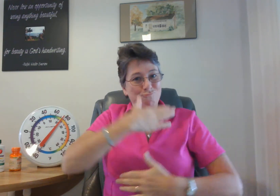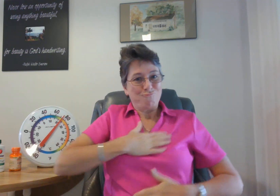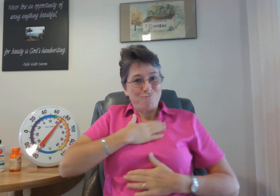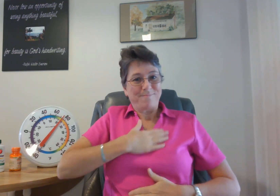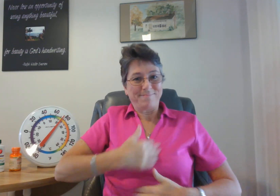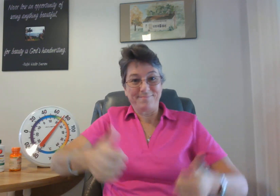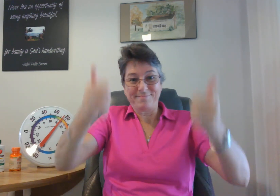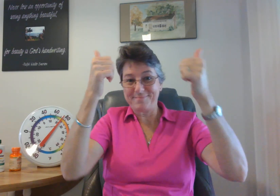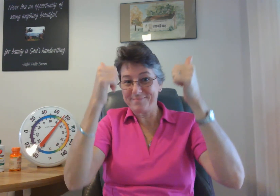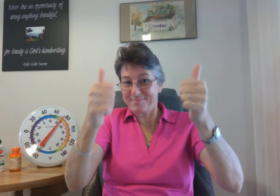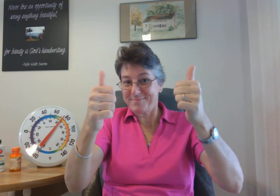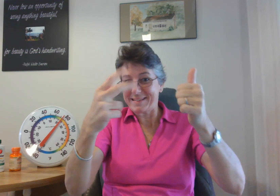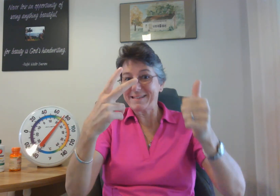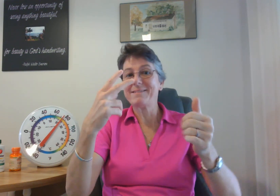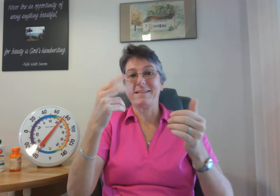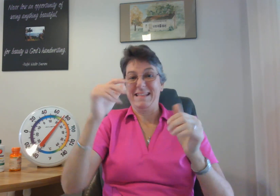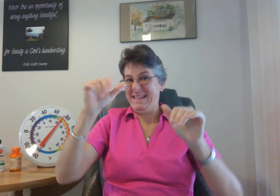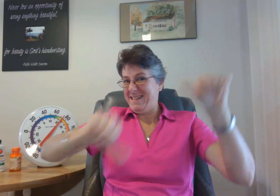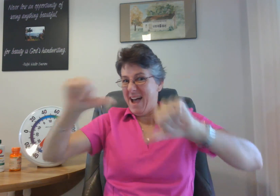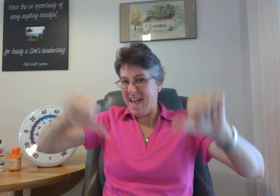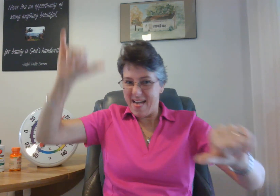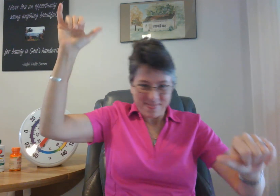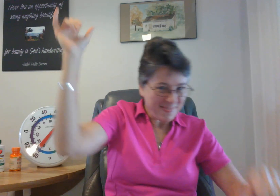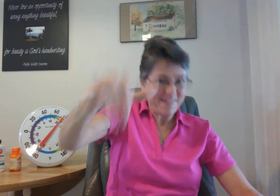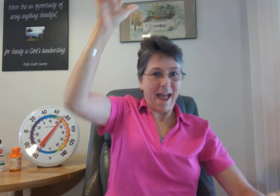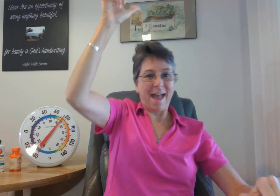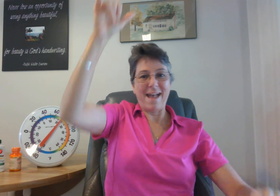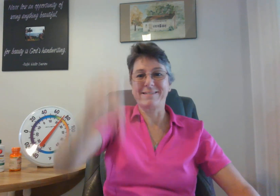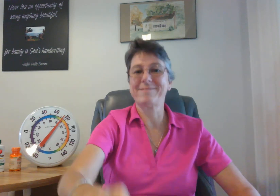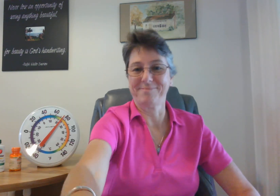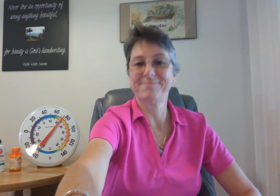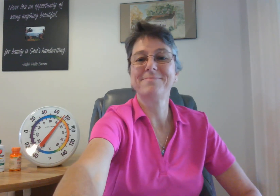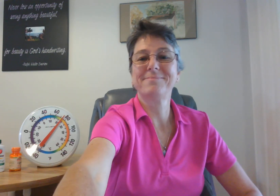In fact, it means 60 mpH. That is all. Hope you enjoyed this. Thumbs up and SCIENCE THAT!